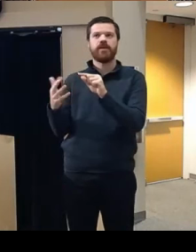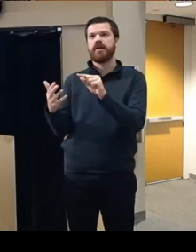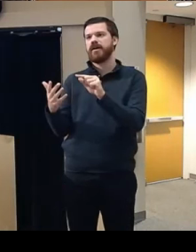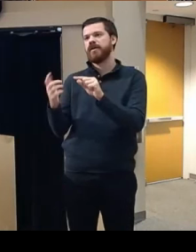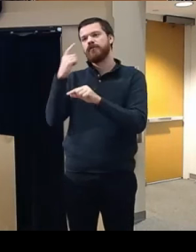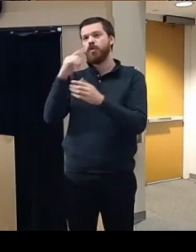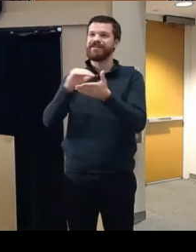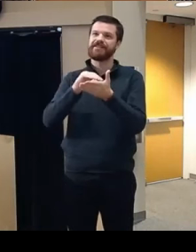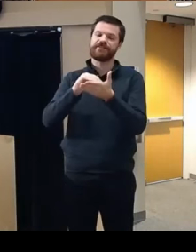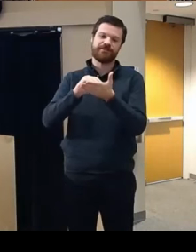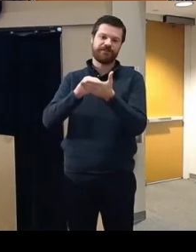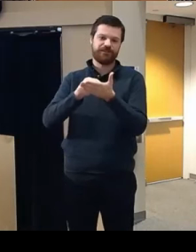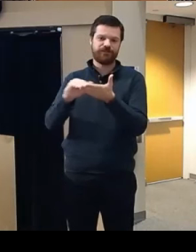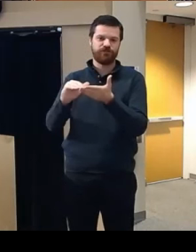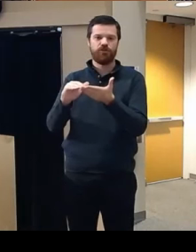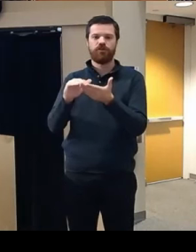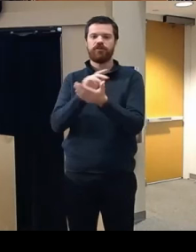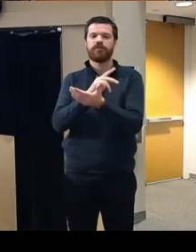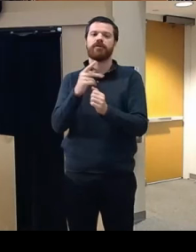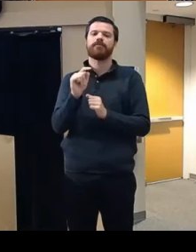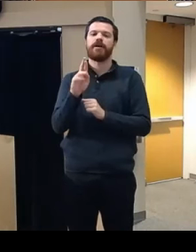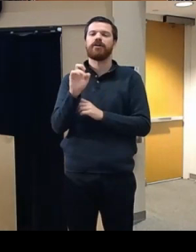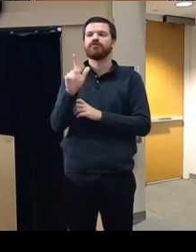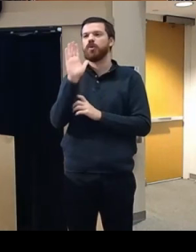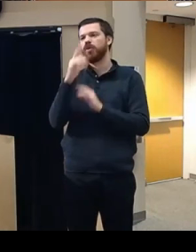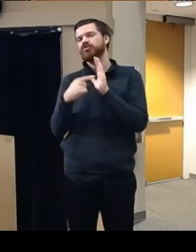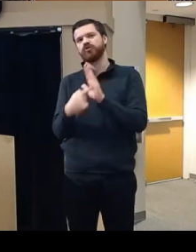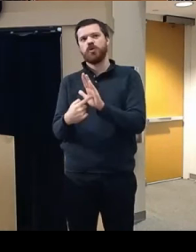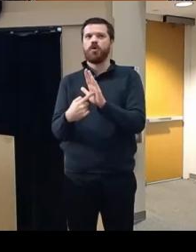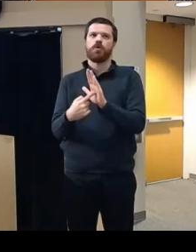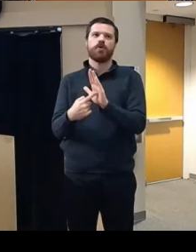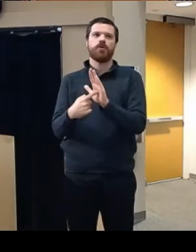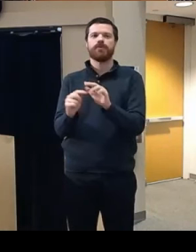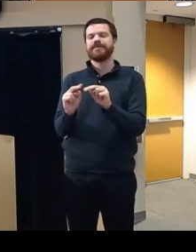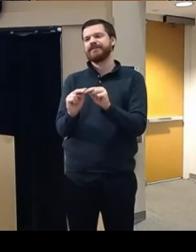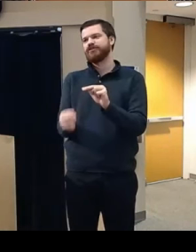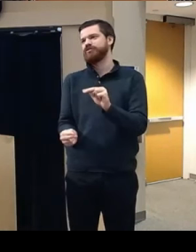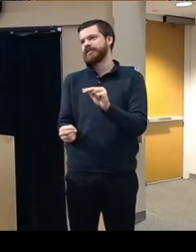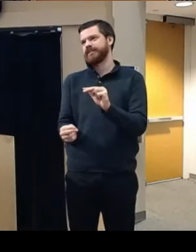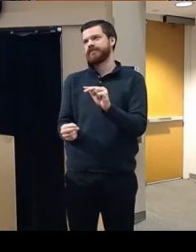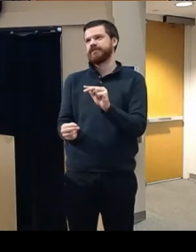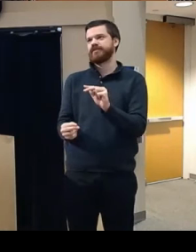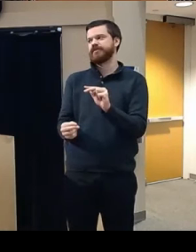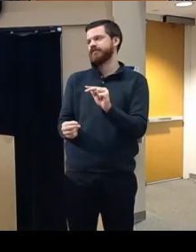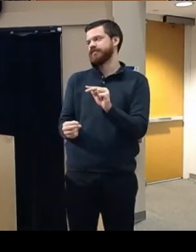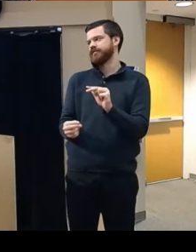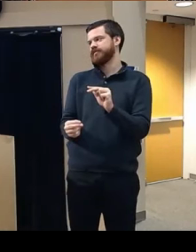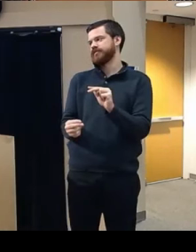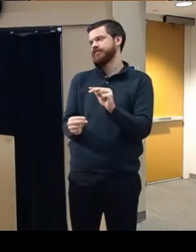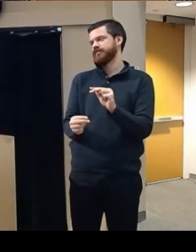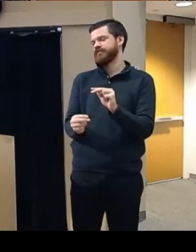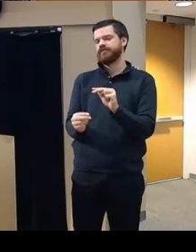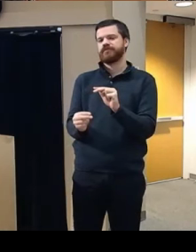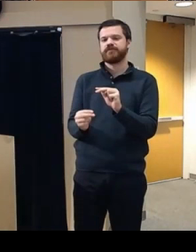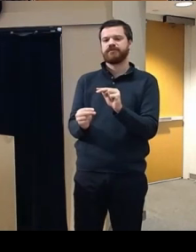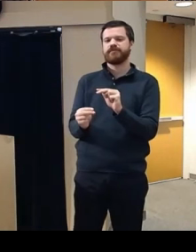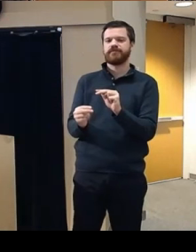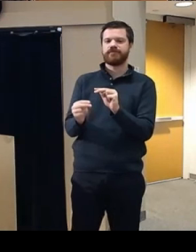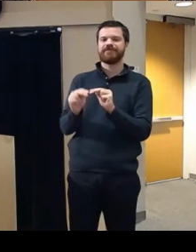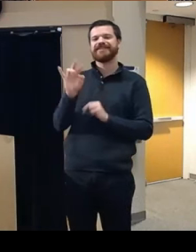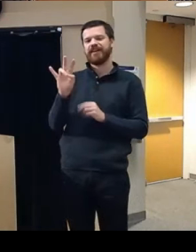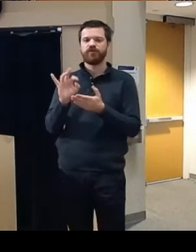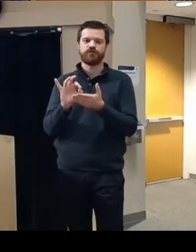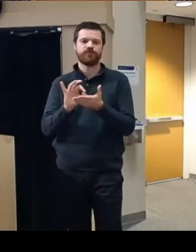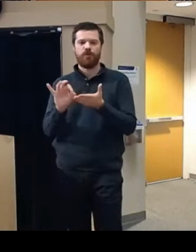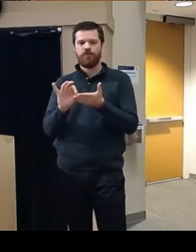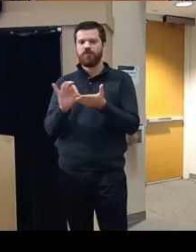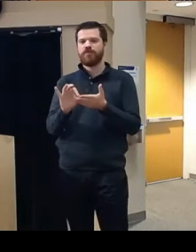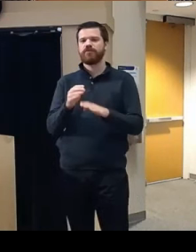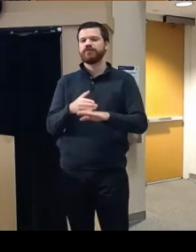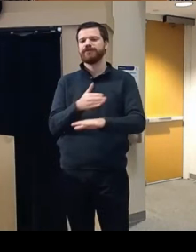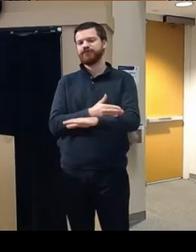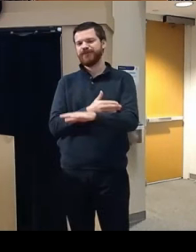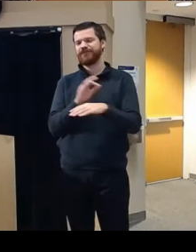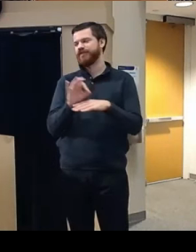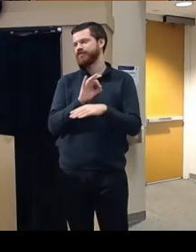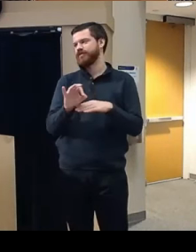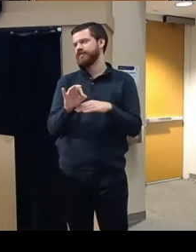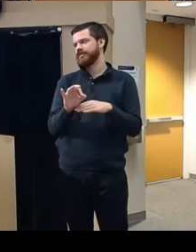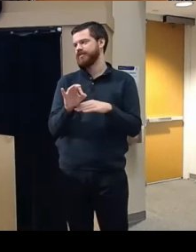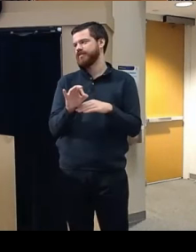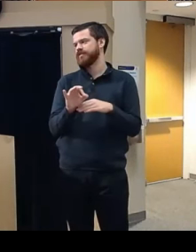for discharge Pastor will show decrease Gad seven scores improved functioning and